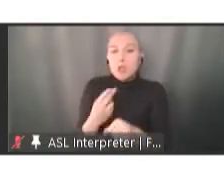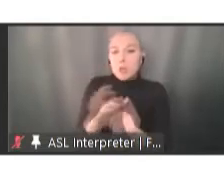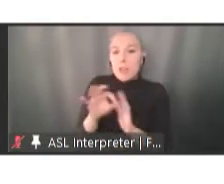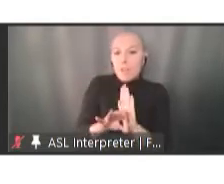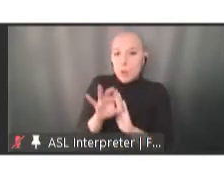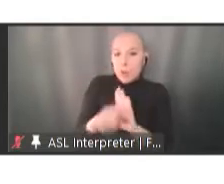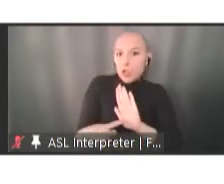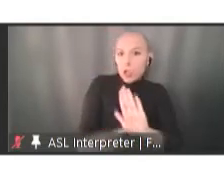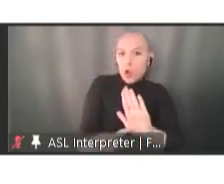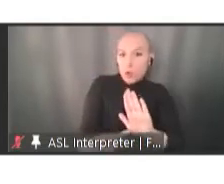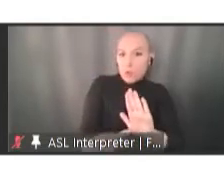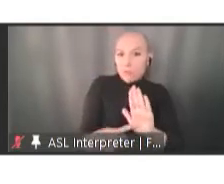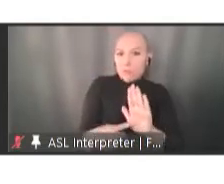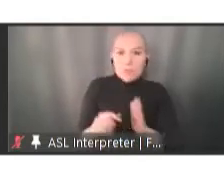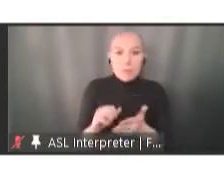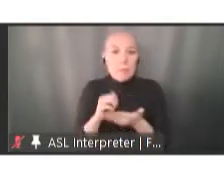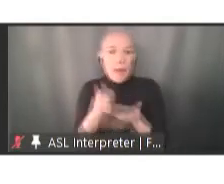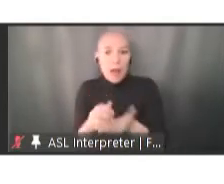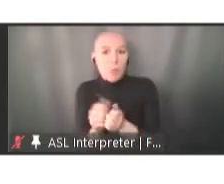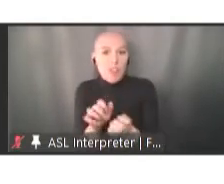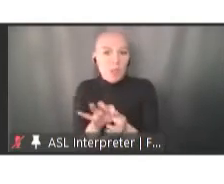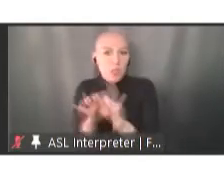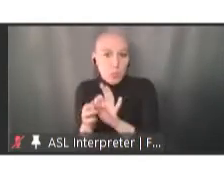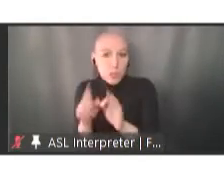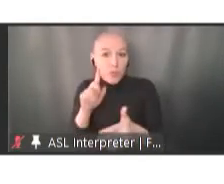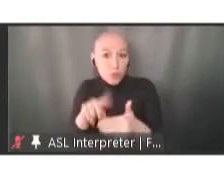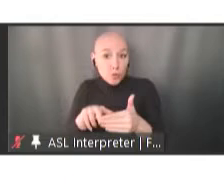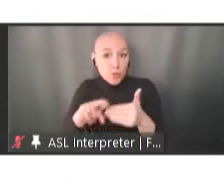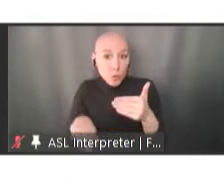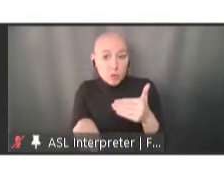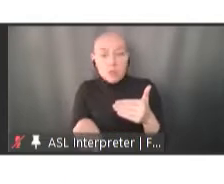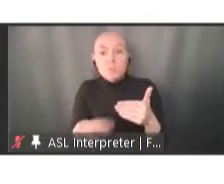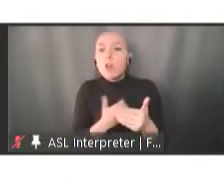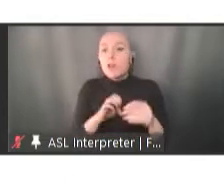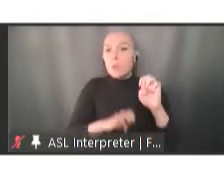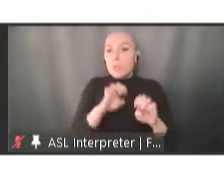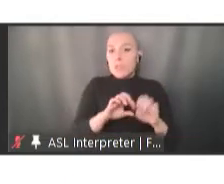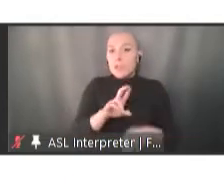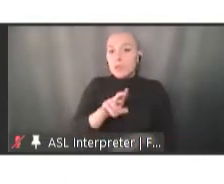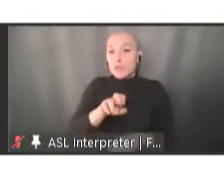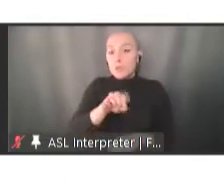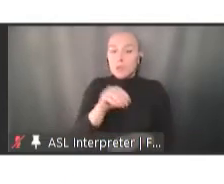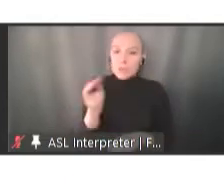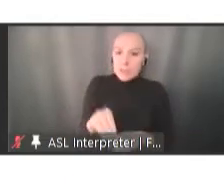of results. We assessed rates during four periods defined based on variant